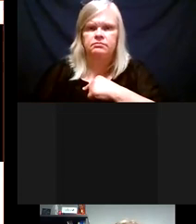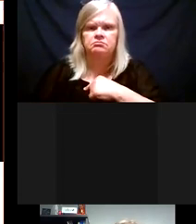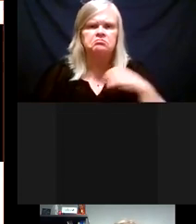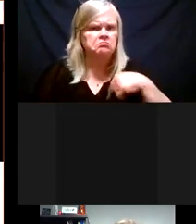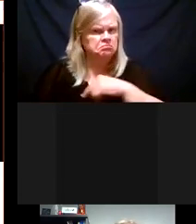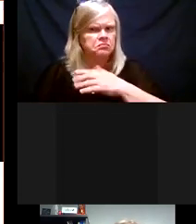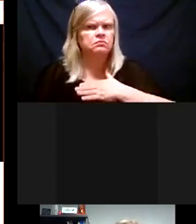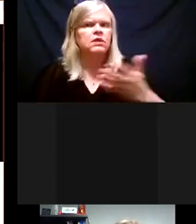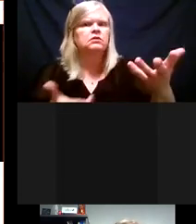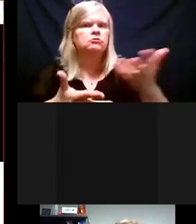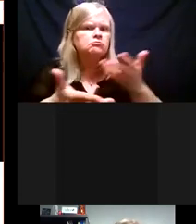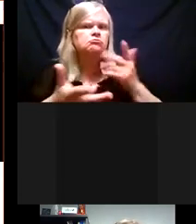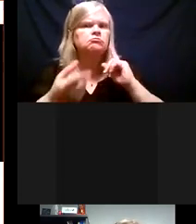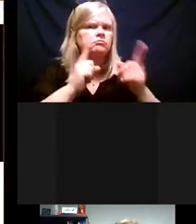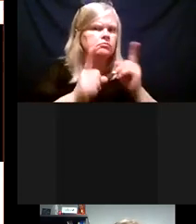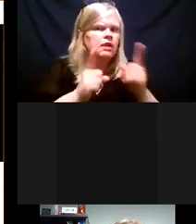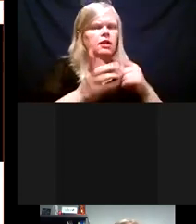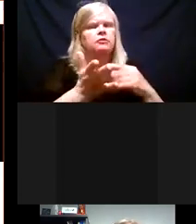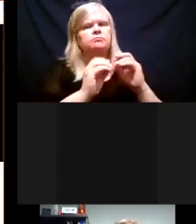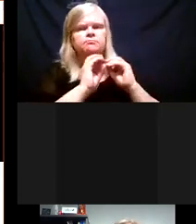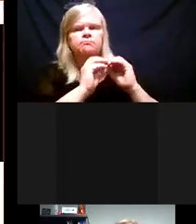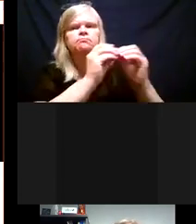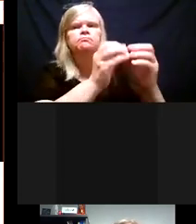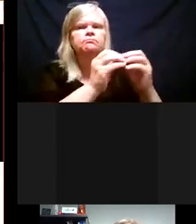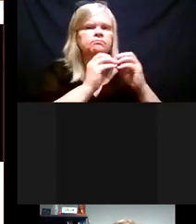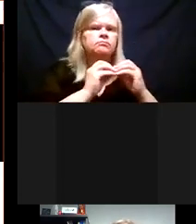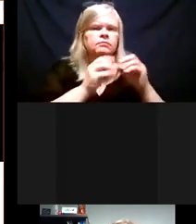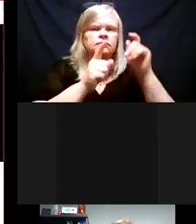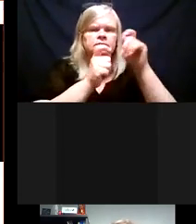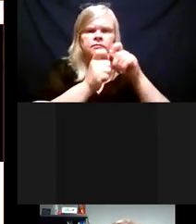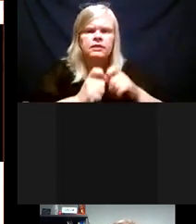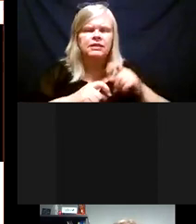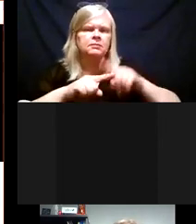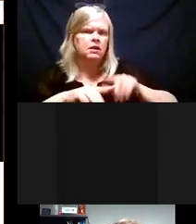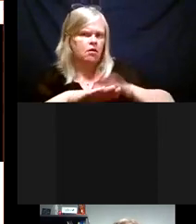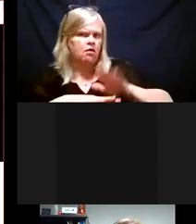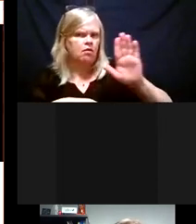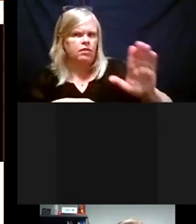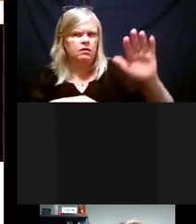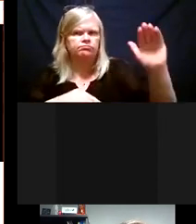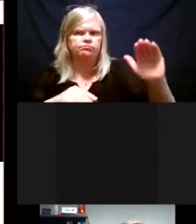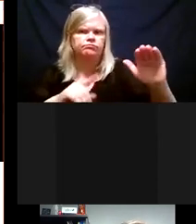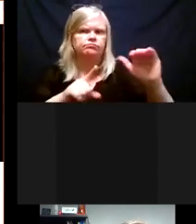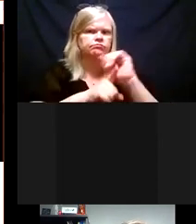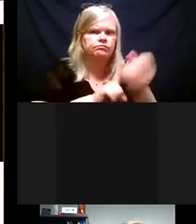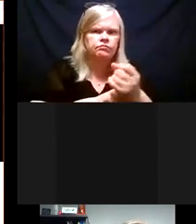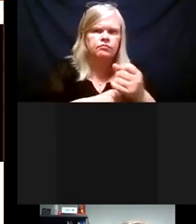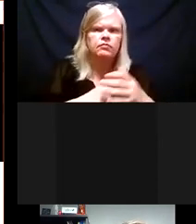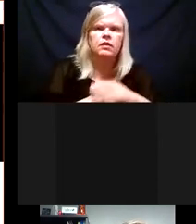AND GO OVER THOSE IN MORE DETAIL, DEPENDING ON THE CIRCUMSTANCES OF THE SITUATION. >> Josh: IN ORDER TO FIGURE